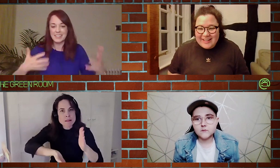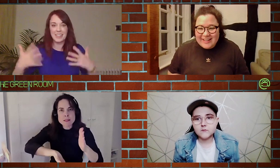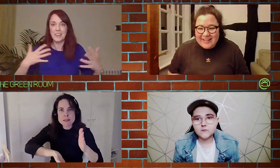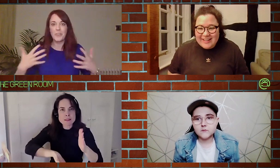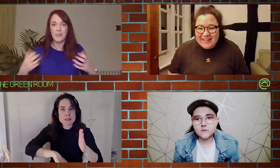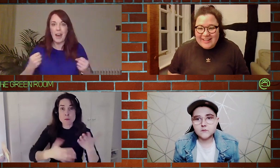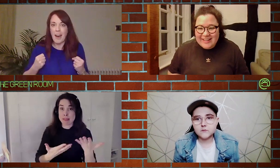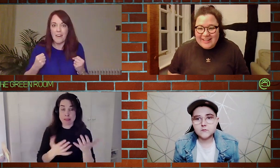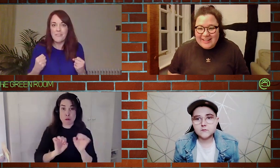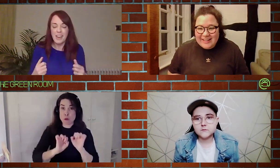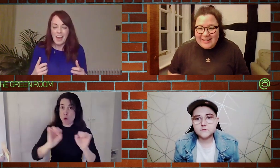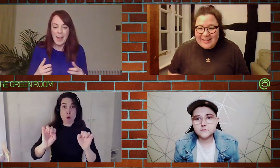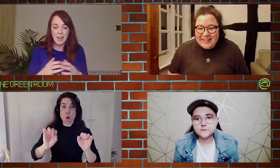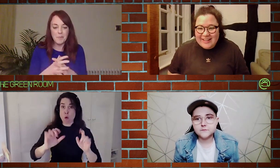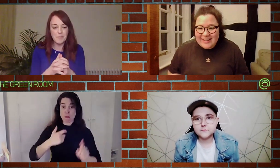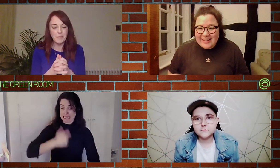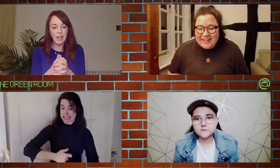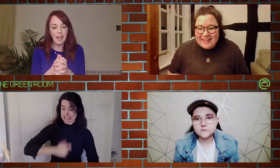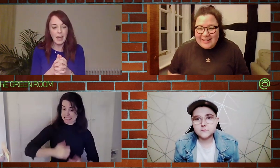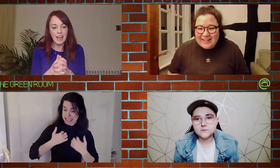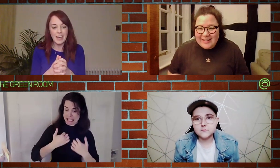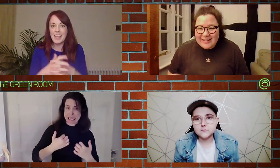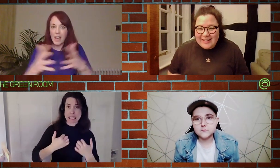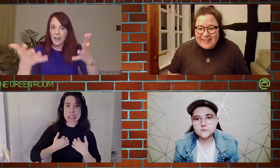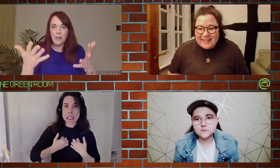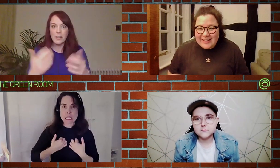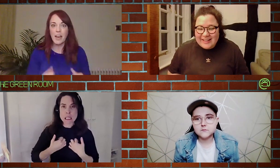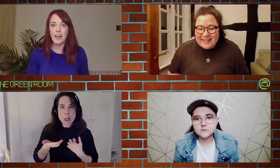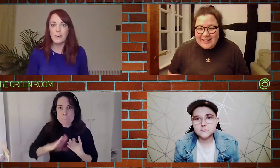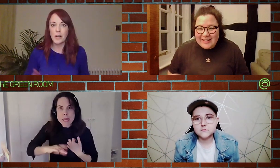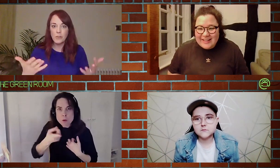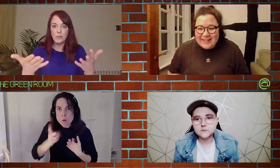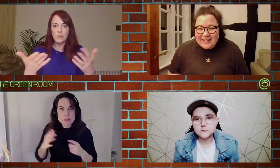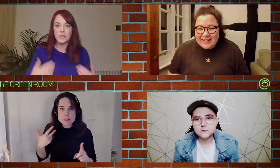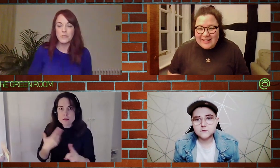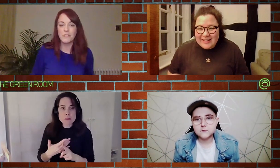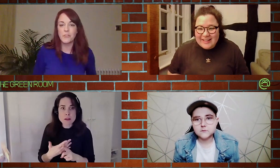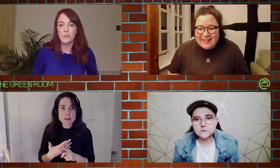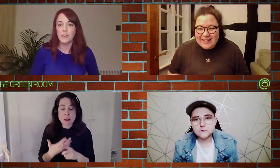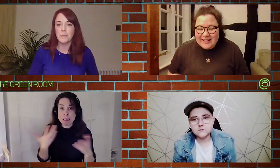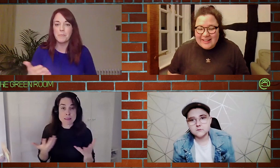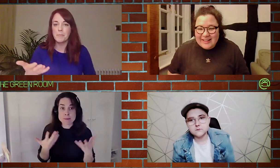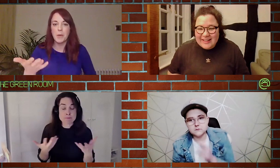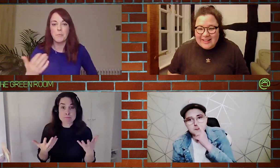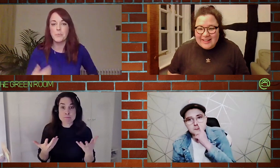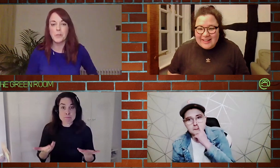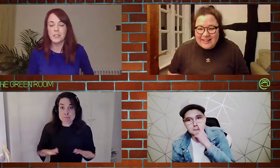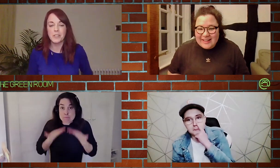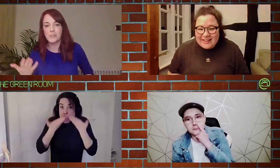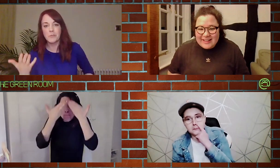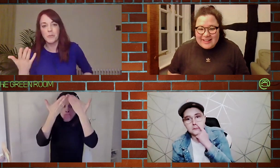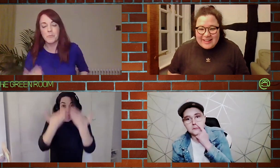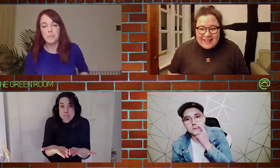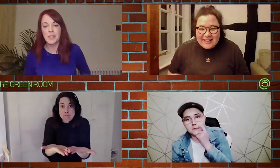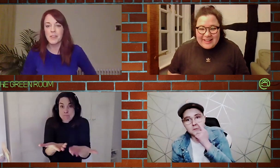that you have. Here's the floor. Brooklyn or Bea?